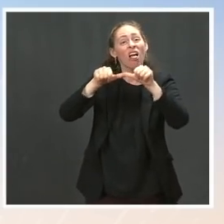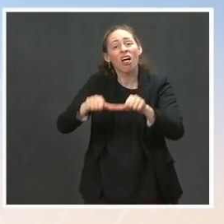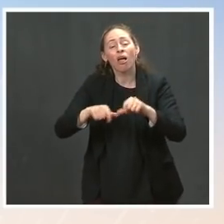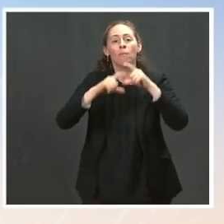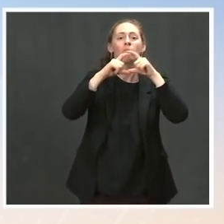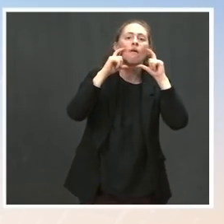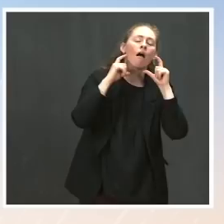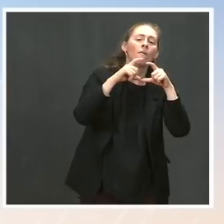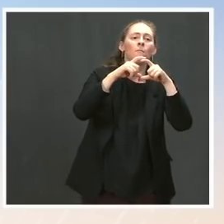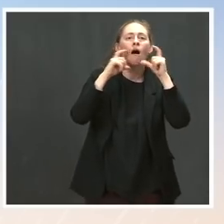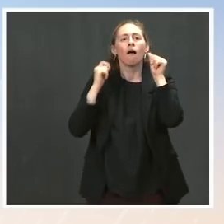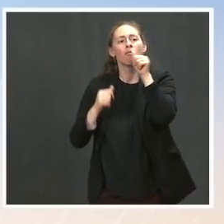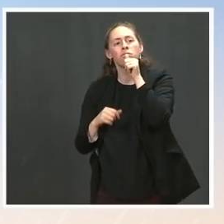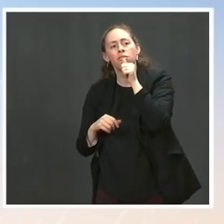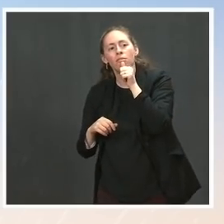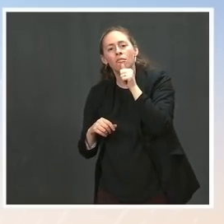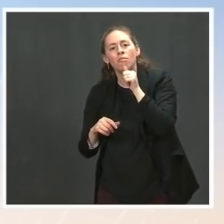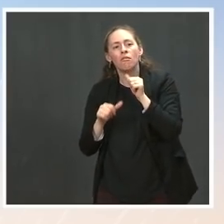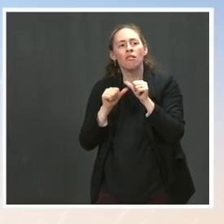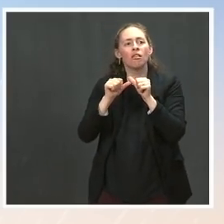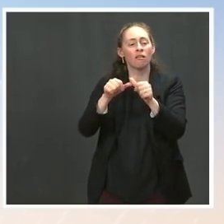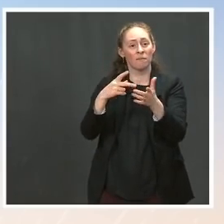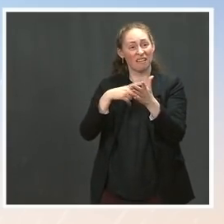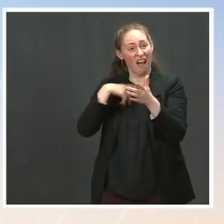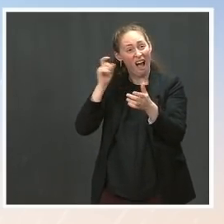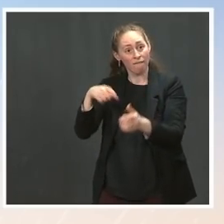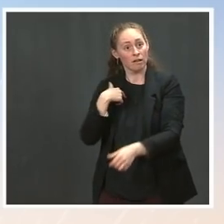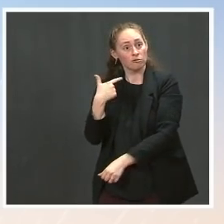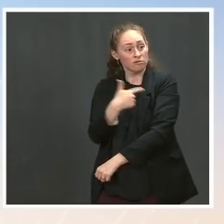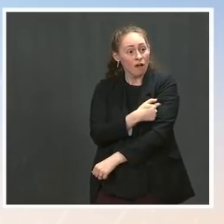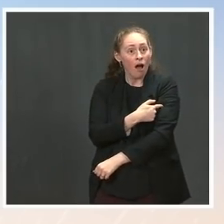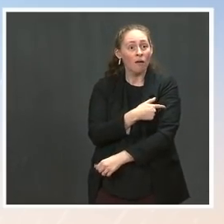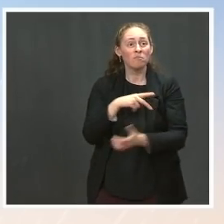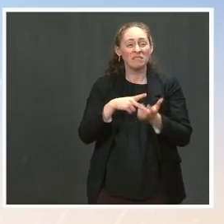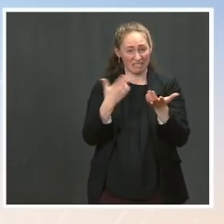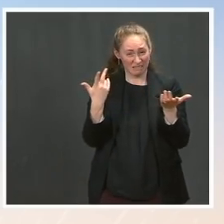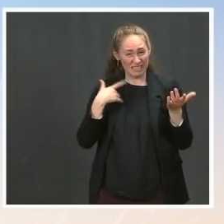would not make a difference in their lives anyway? Ms. Psaki: Sure. Yeah, I think a big part of what we're trying to do